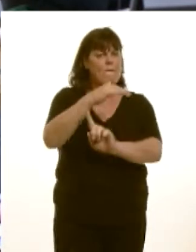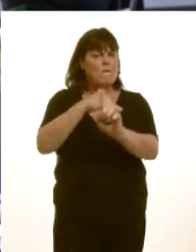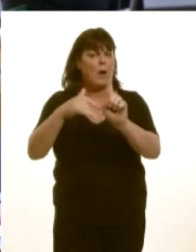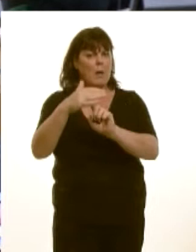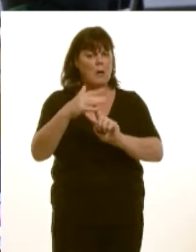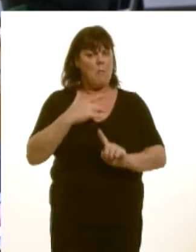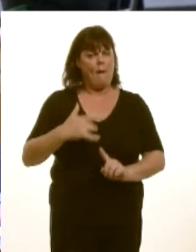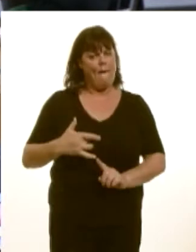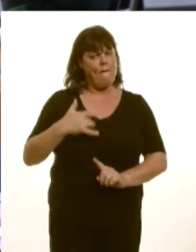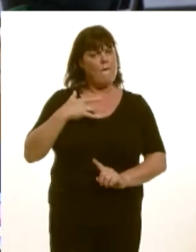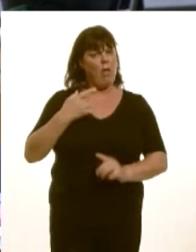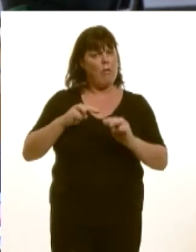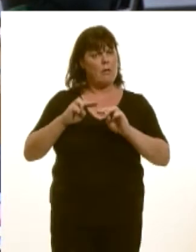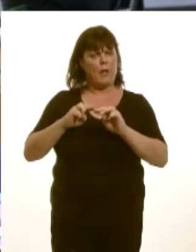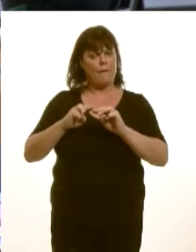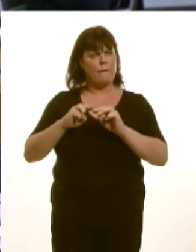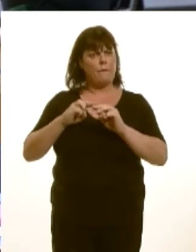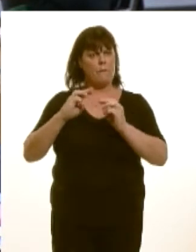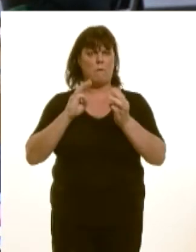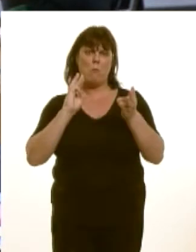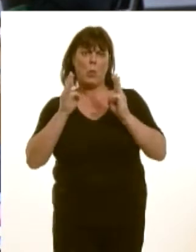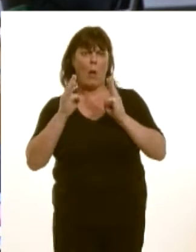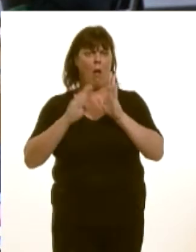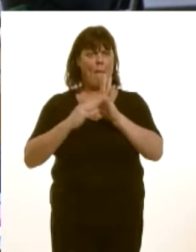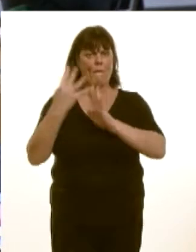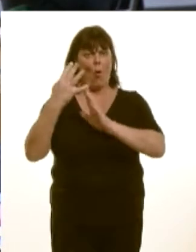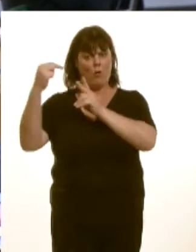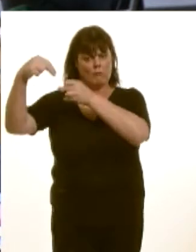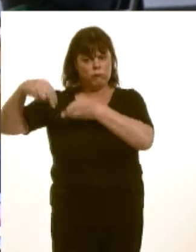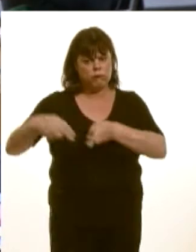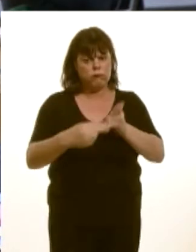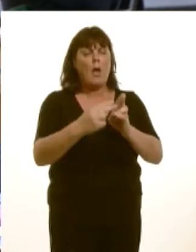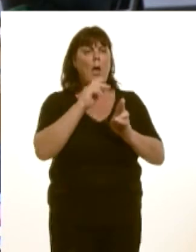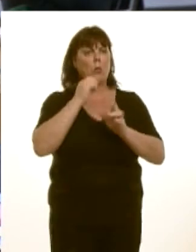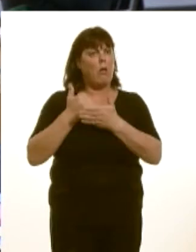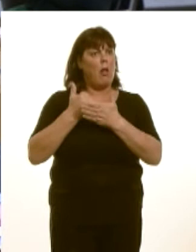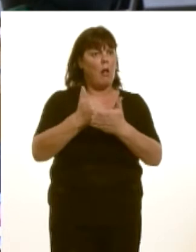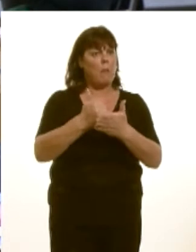New junctions are included in the Glan Llyn development area, which direct to central Newport itself.